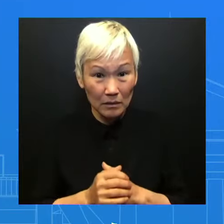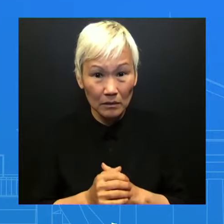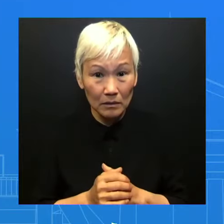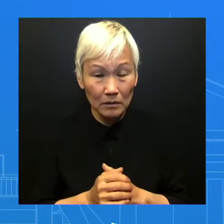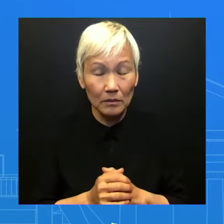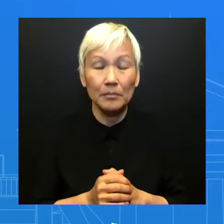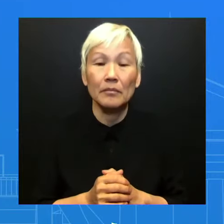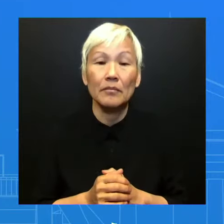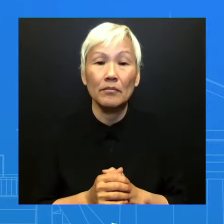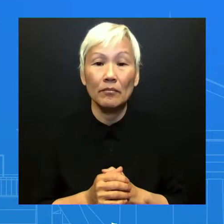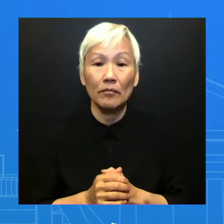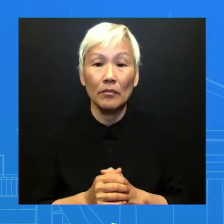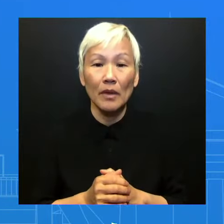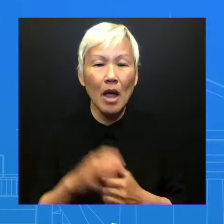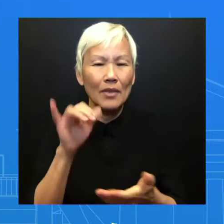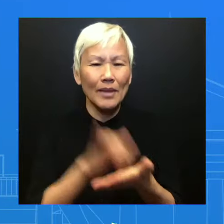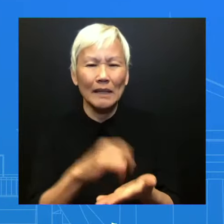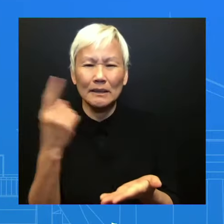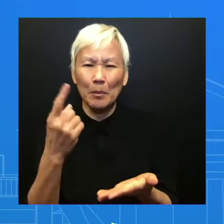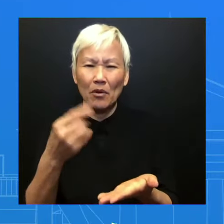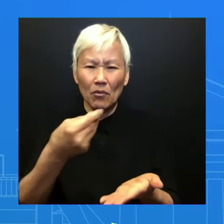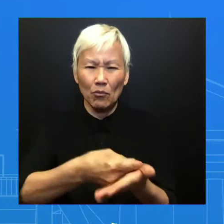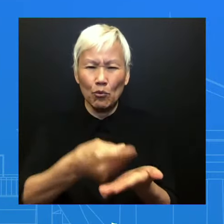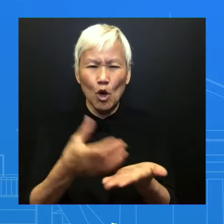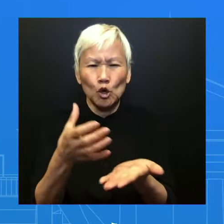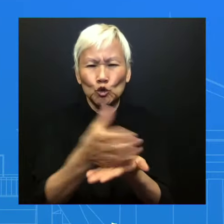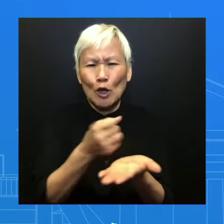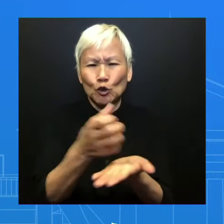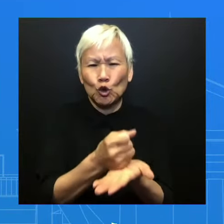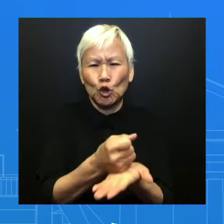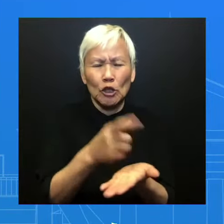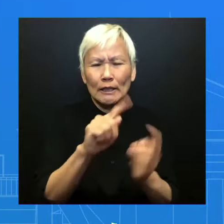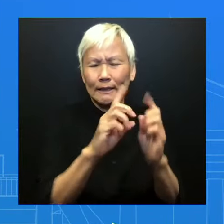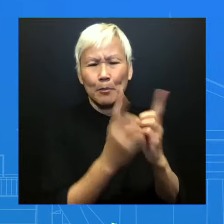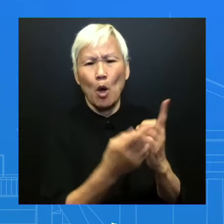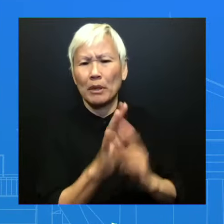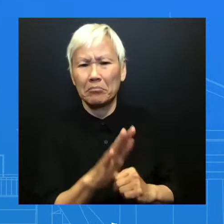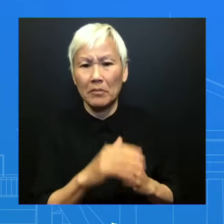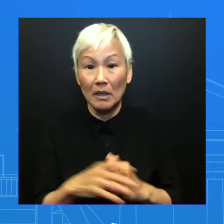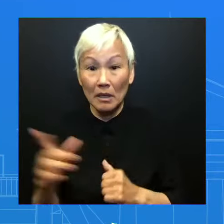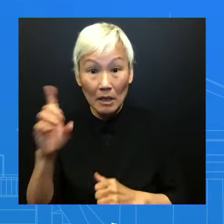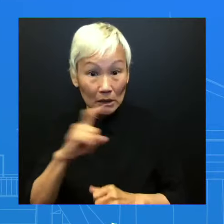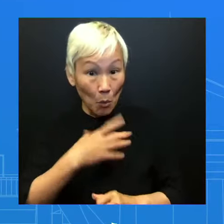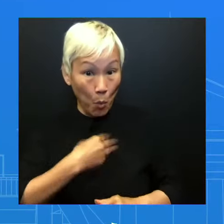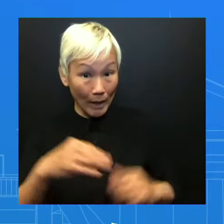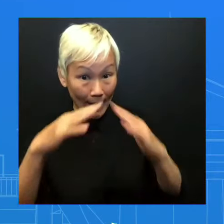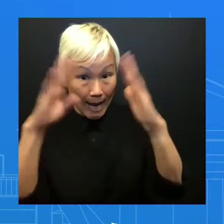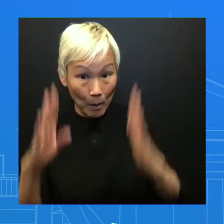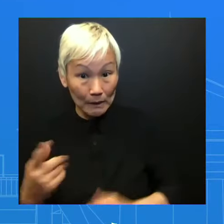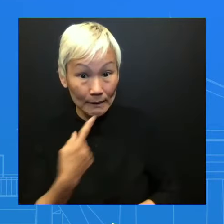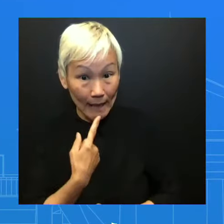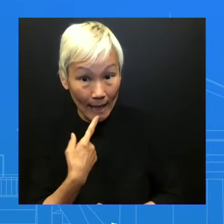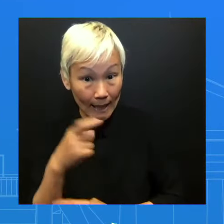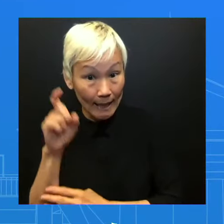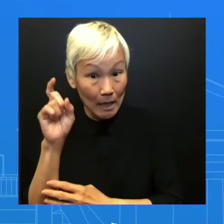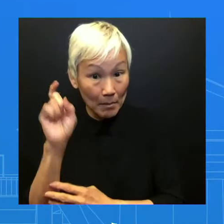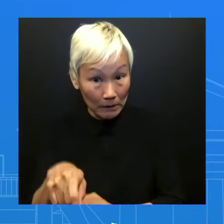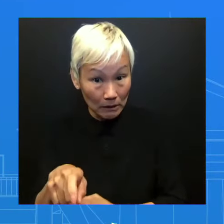The Press: Well, so, are you -- is the White House operating under the assumption that a deal needs to be approved by June 1st? Or -- Ms. Jean-Pierre: What I -- what I can really say about that